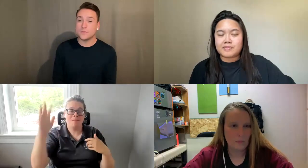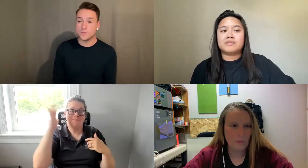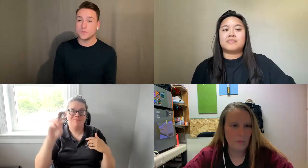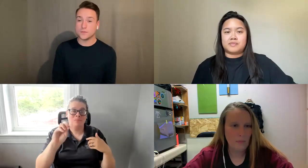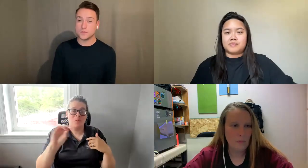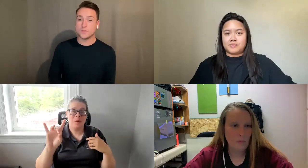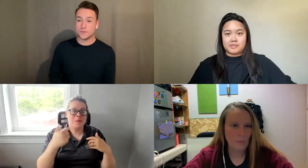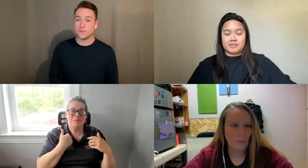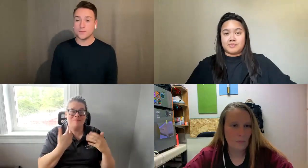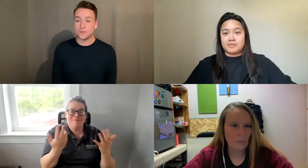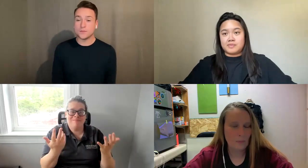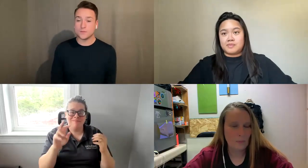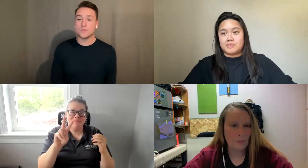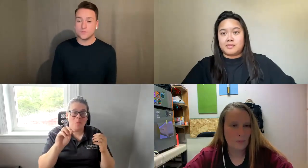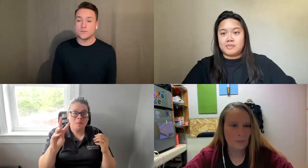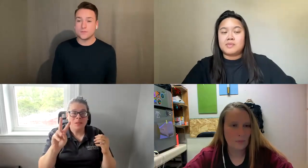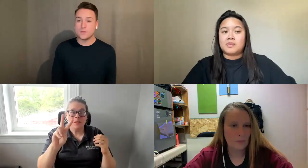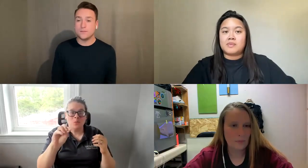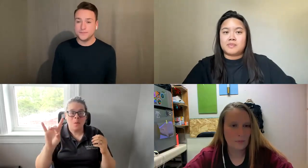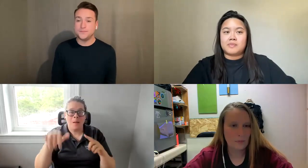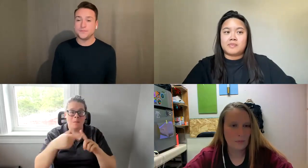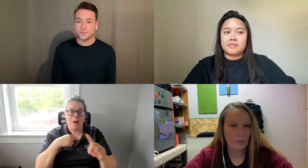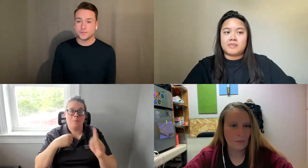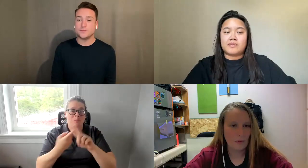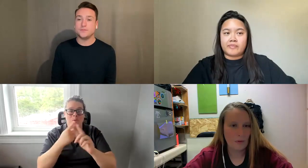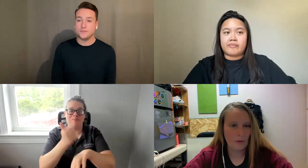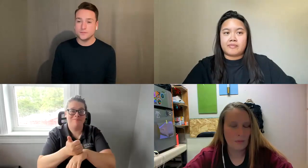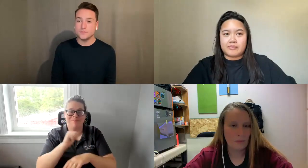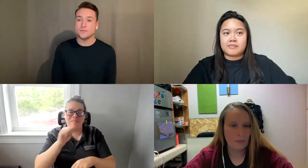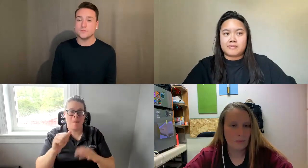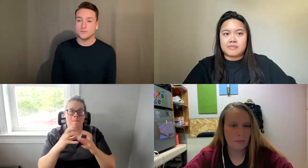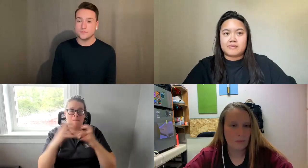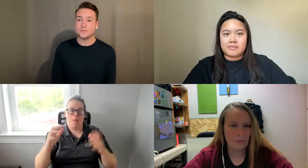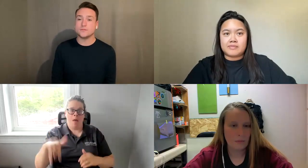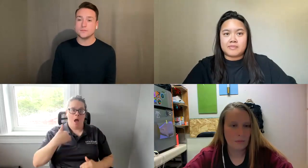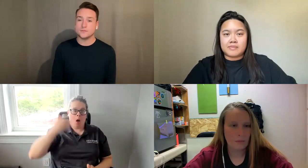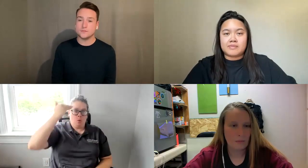I didn't really have anything at that time back in 2008, 2006 when I was first getting